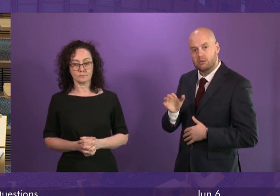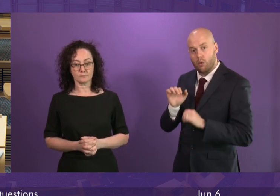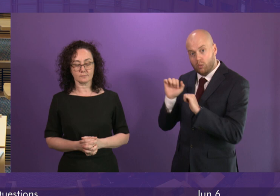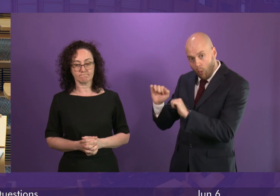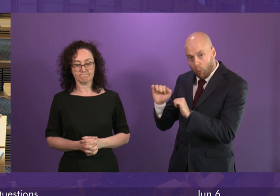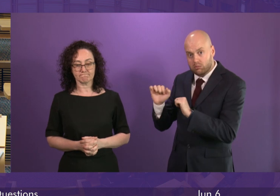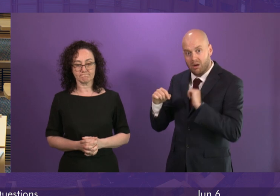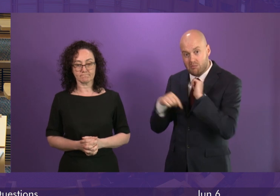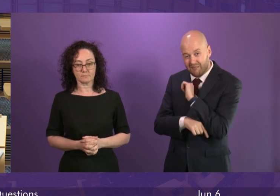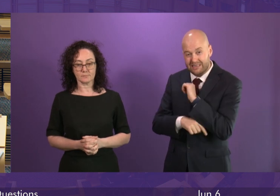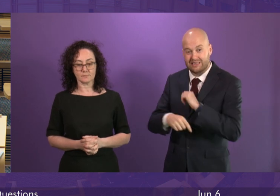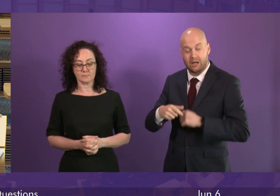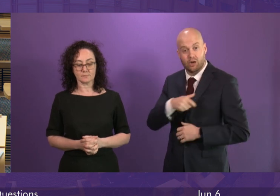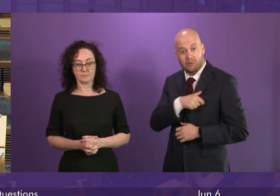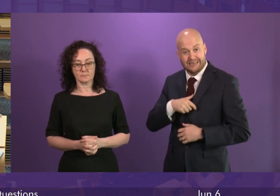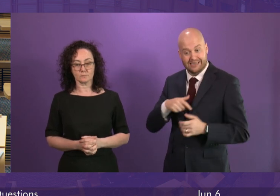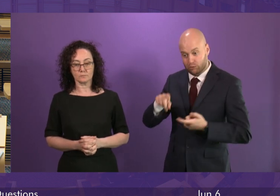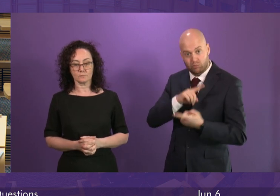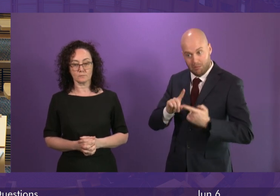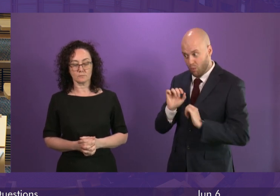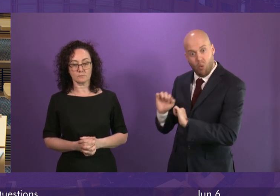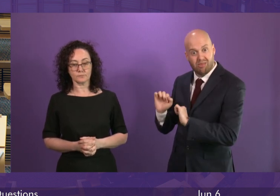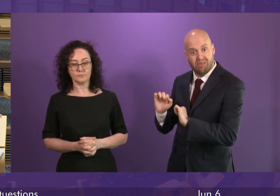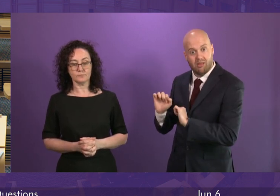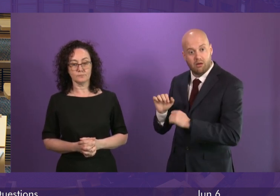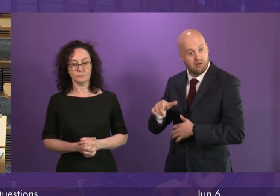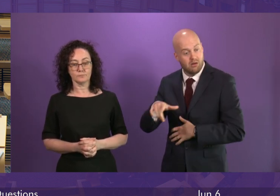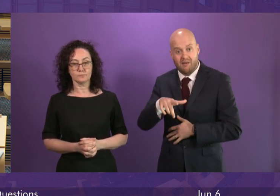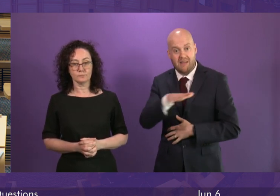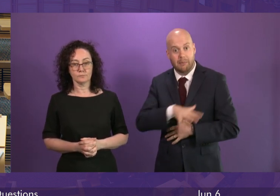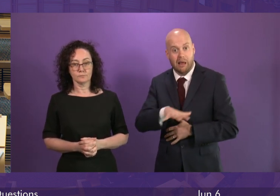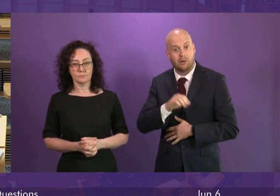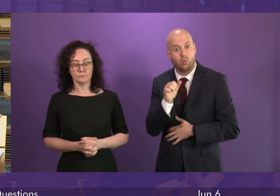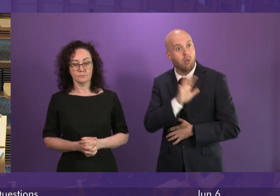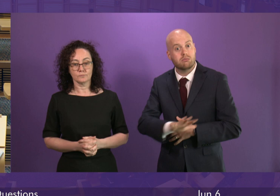that the poorest families in Scotland need “money in their pockets now”, what makes